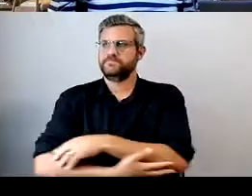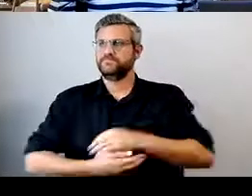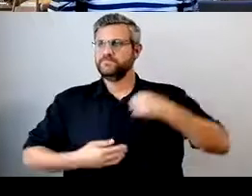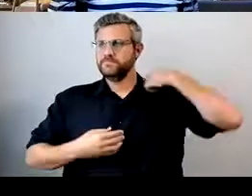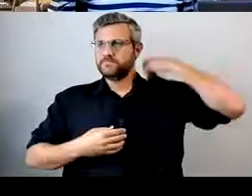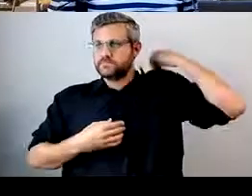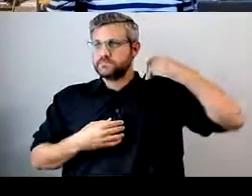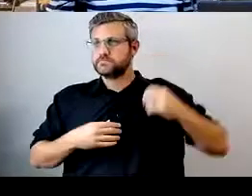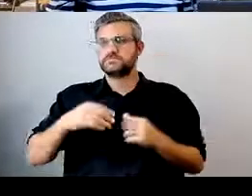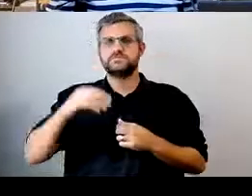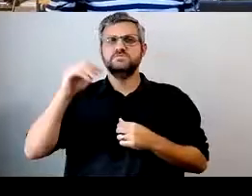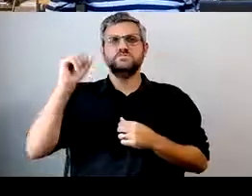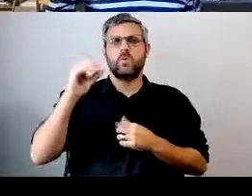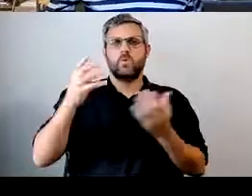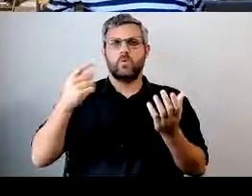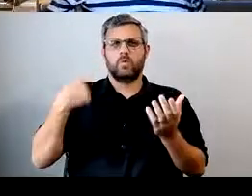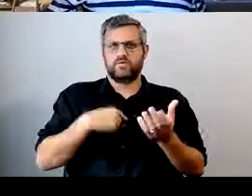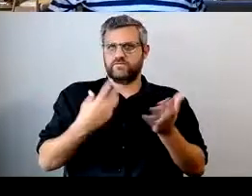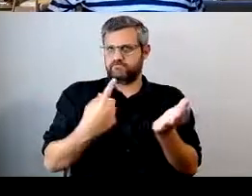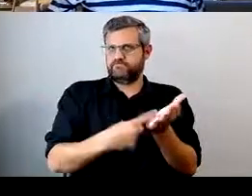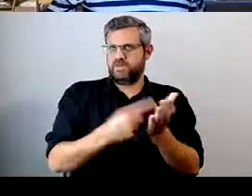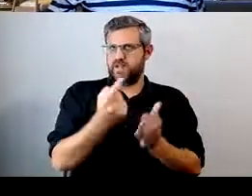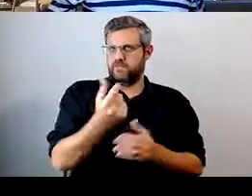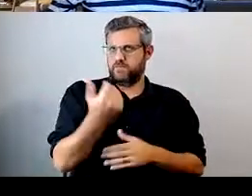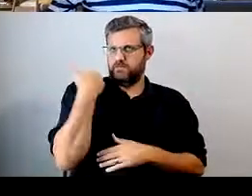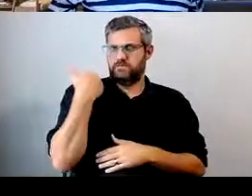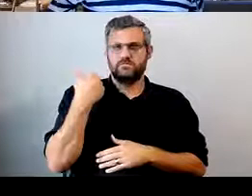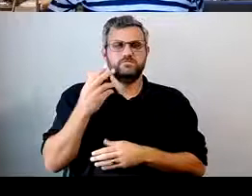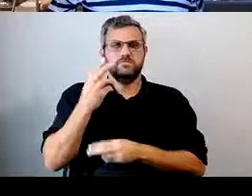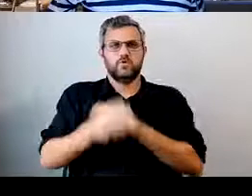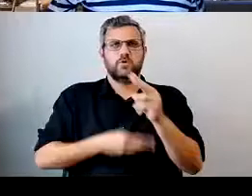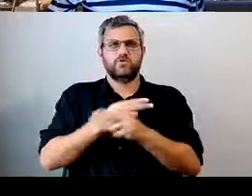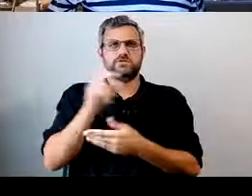So we talked about this a little bit before, but who does universal design actually benefit?